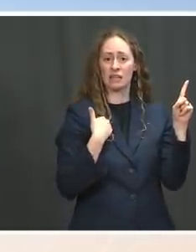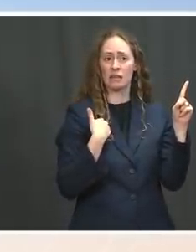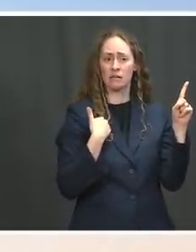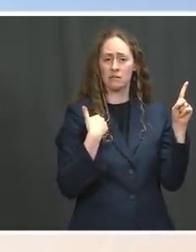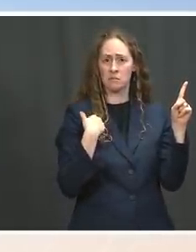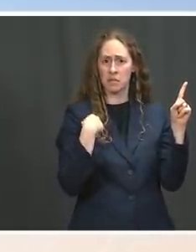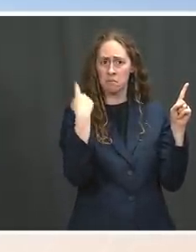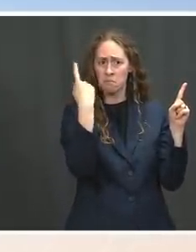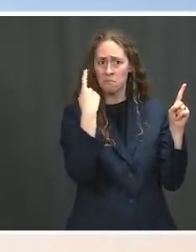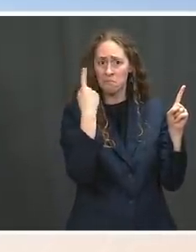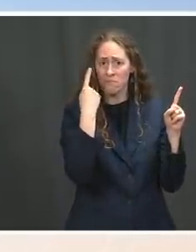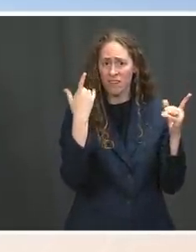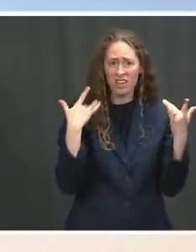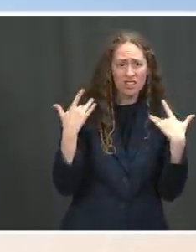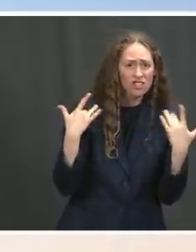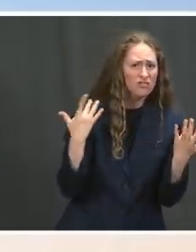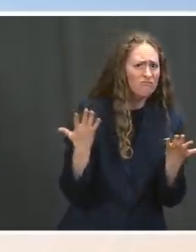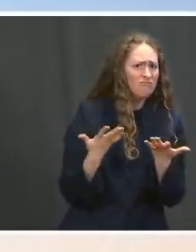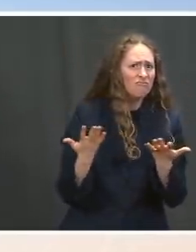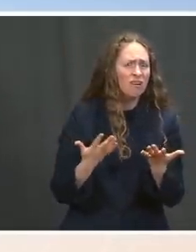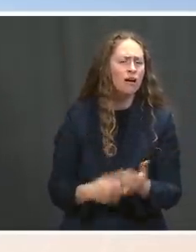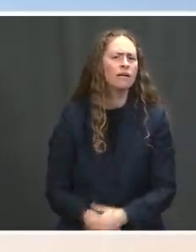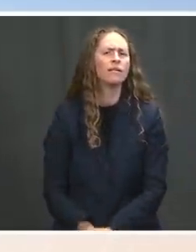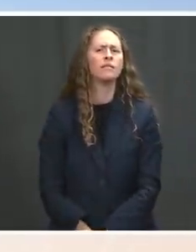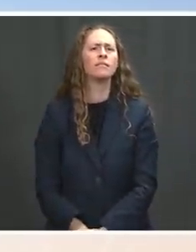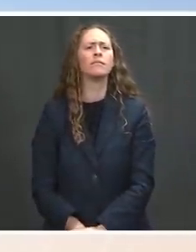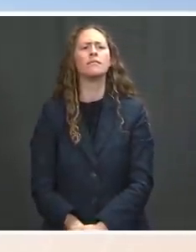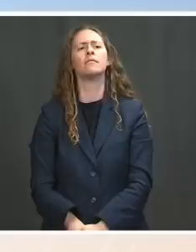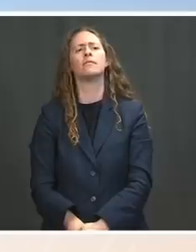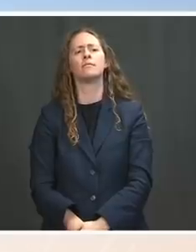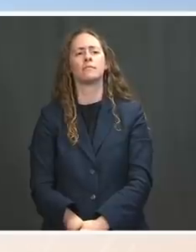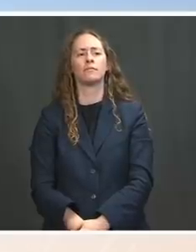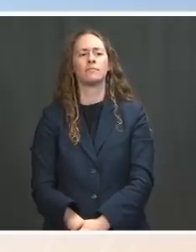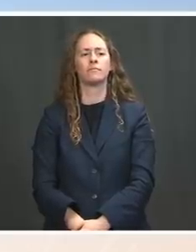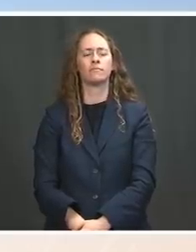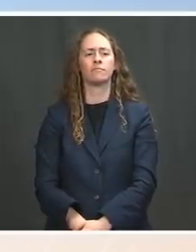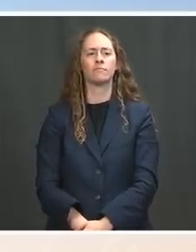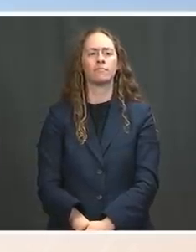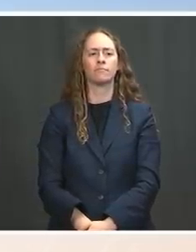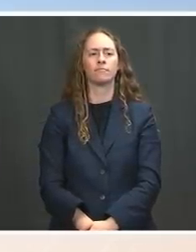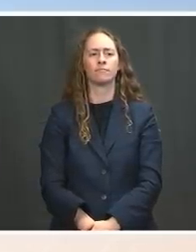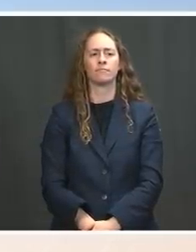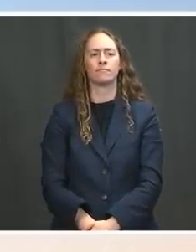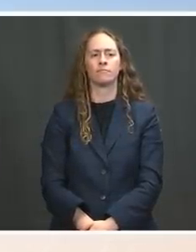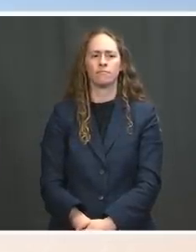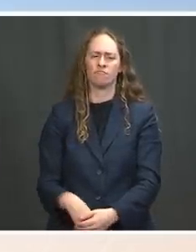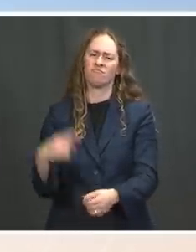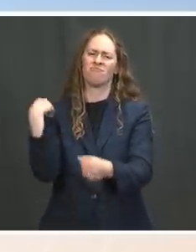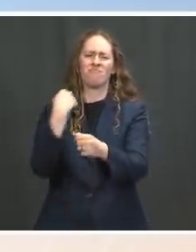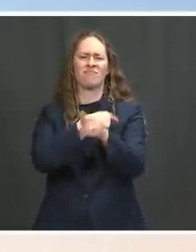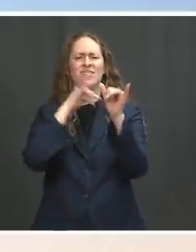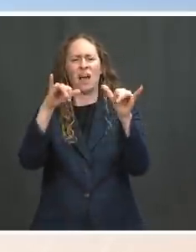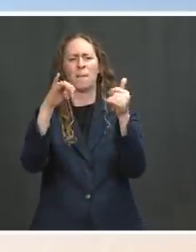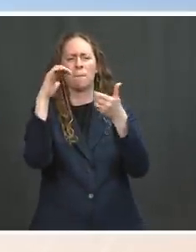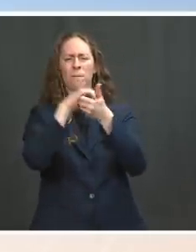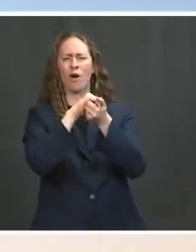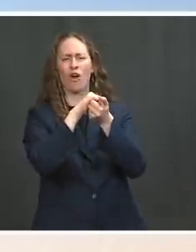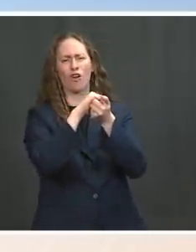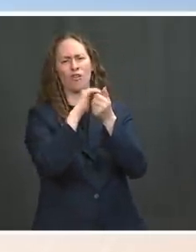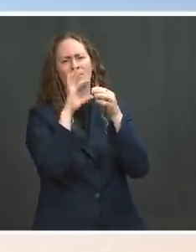from addressing the pandemic, to just being a regional partner on facing issues around the globe. But this, again, is a -- is a situation that's in the court,